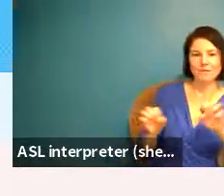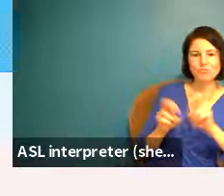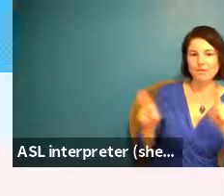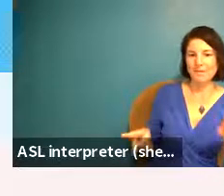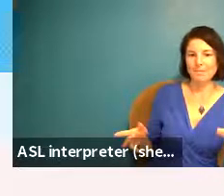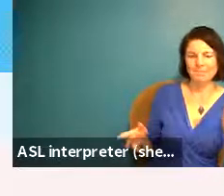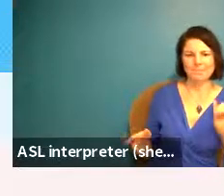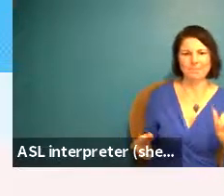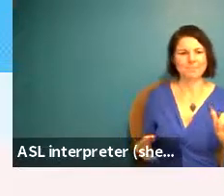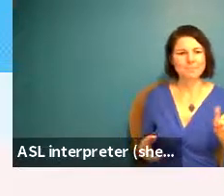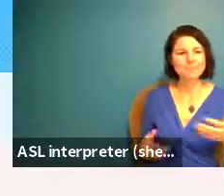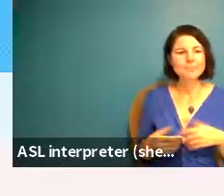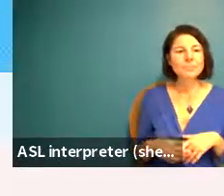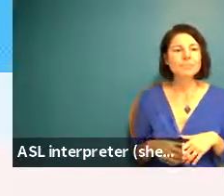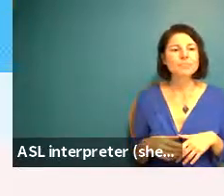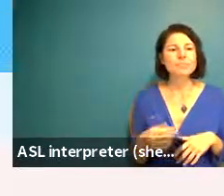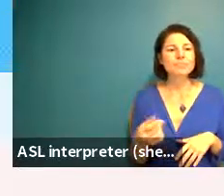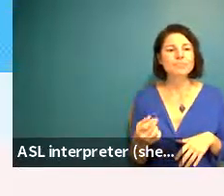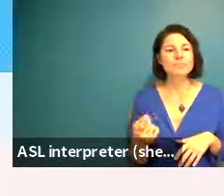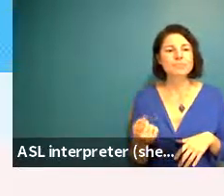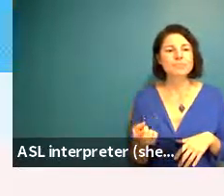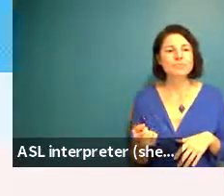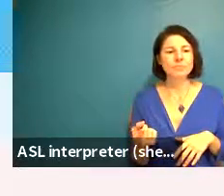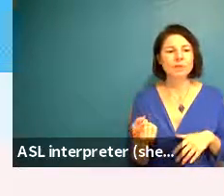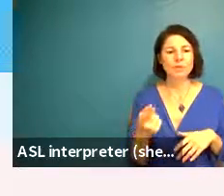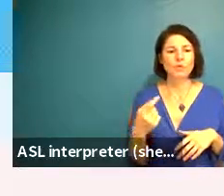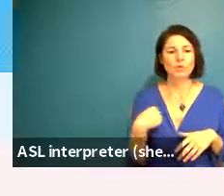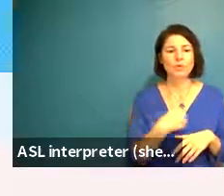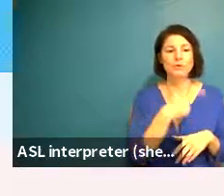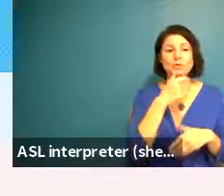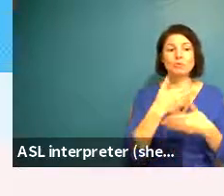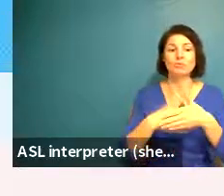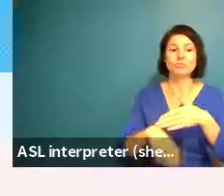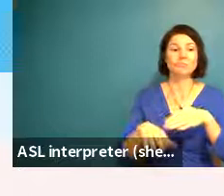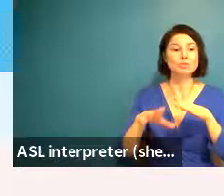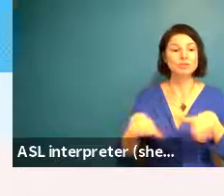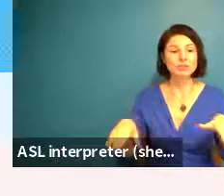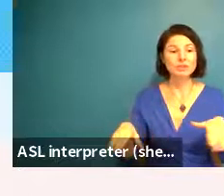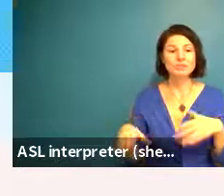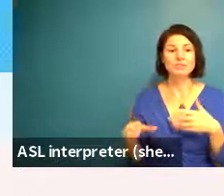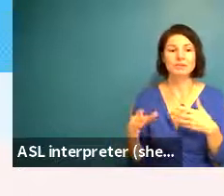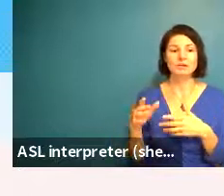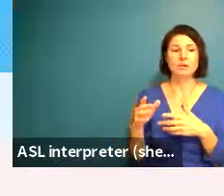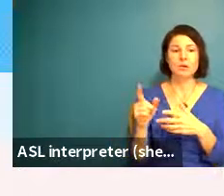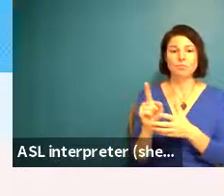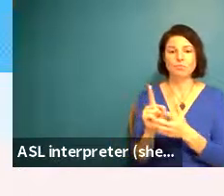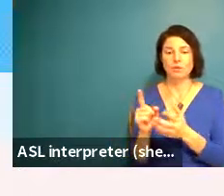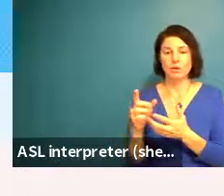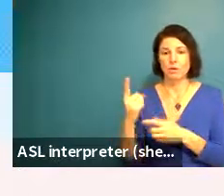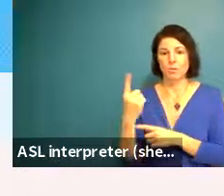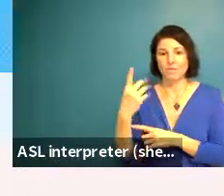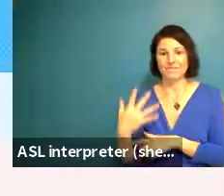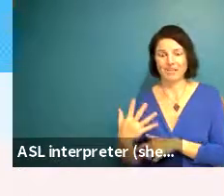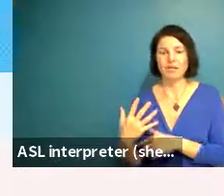children, our children will stop speaking to us after we come out to them. And about one fifth of us also have to leave our religious